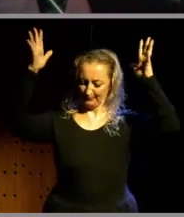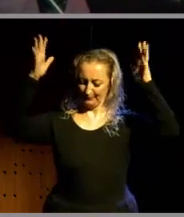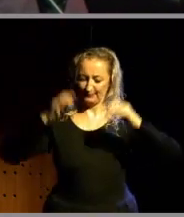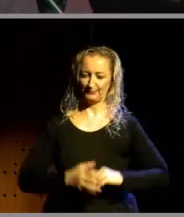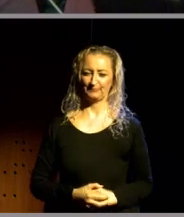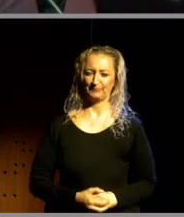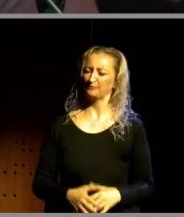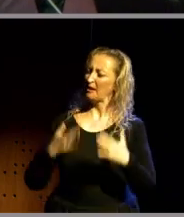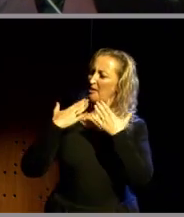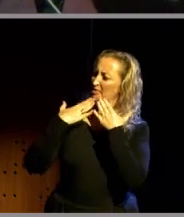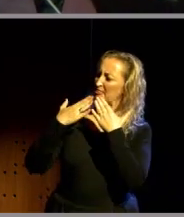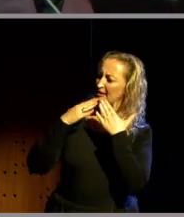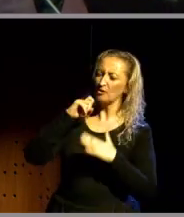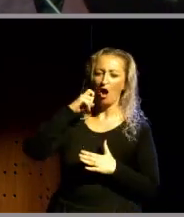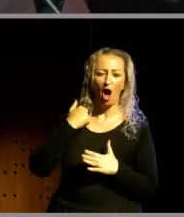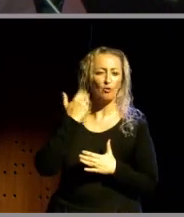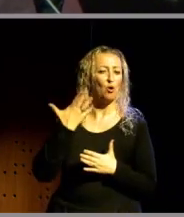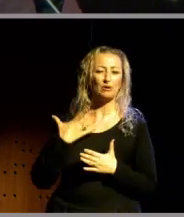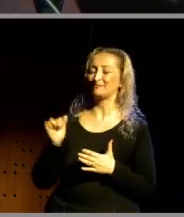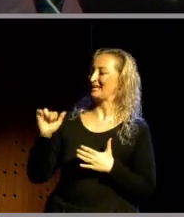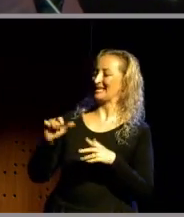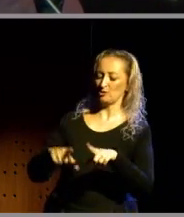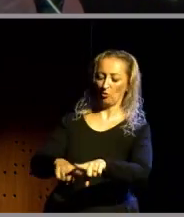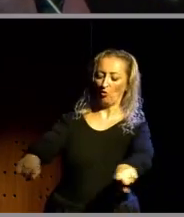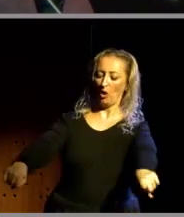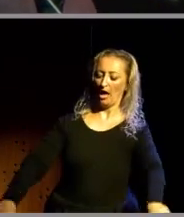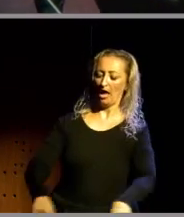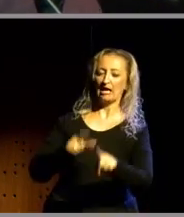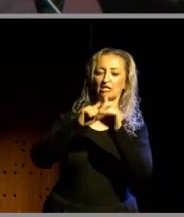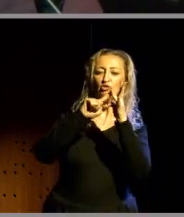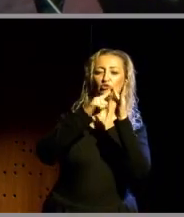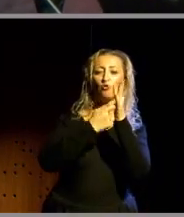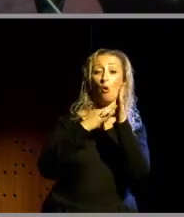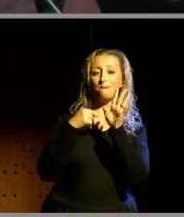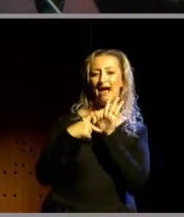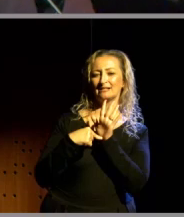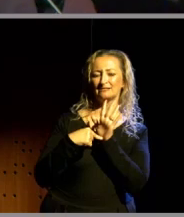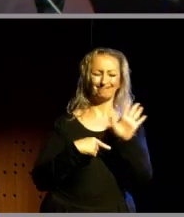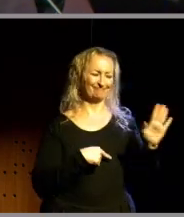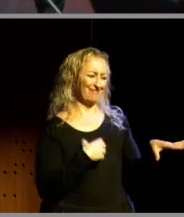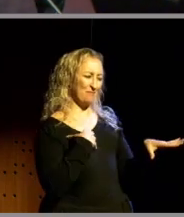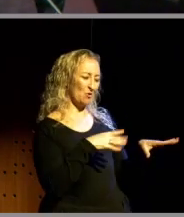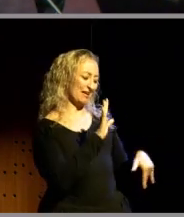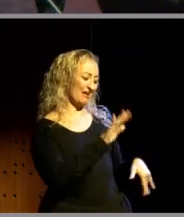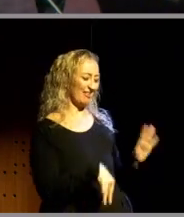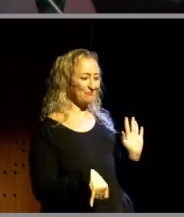I will always be your door mat whenever you need one. You're more of a glamorous handbag. Alright, excellent.